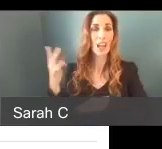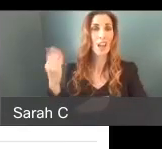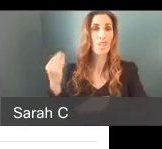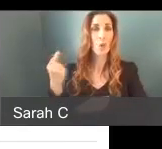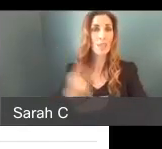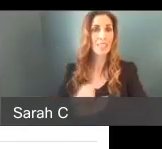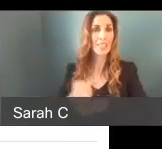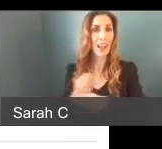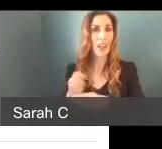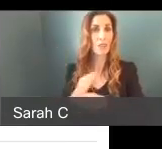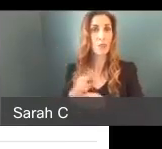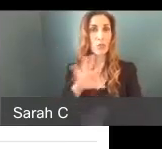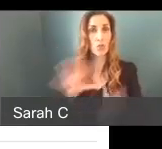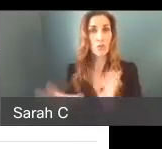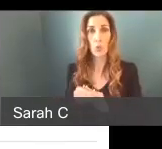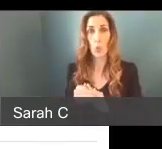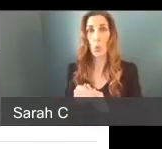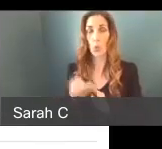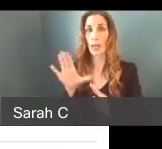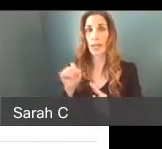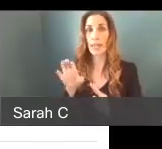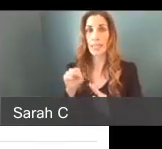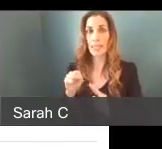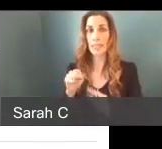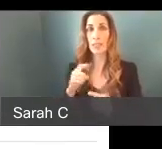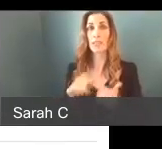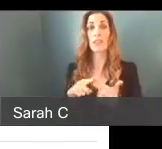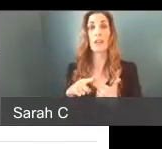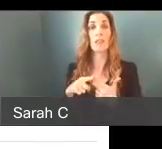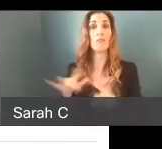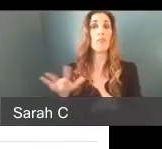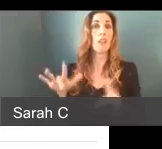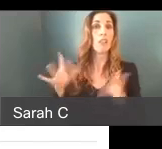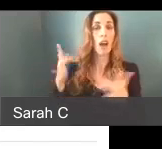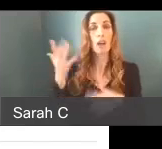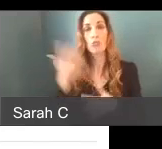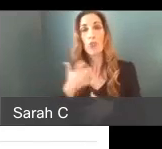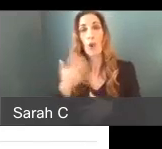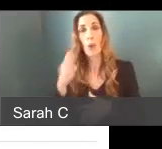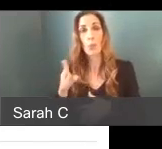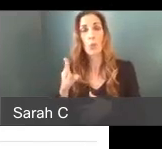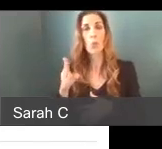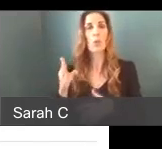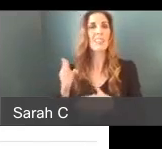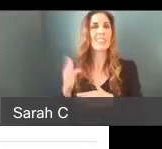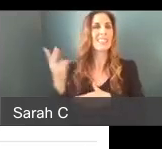total cases. The dark blue and light blue are the 7 day and 14 day averages of community, just